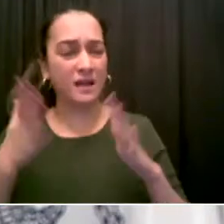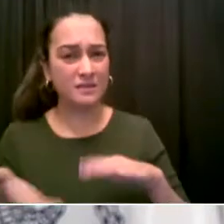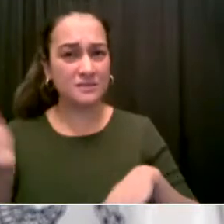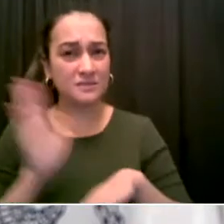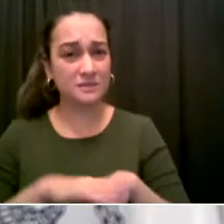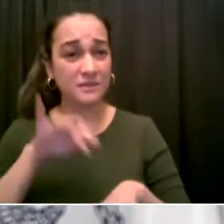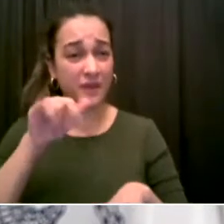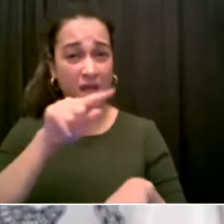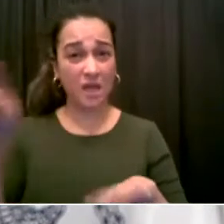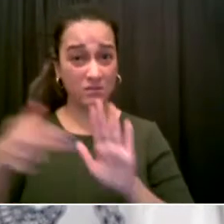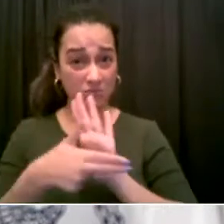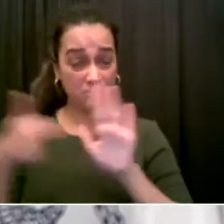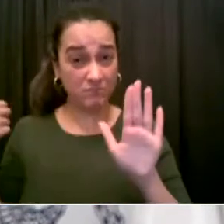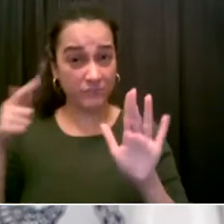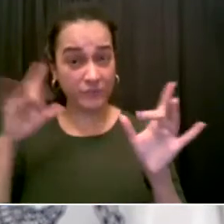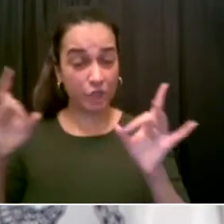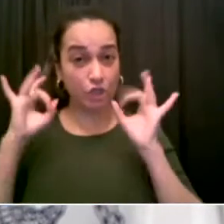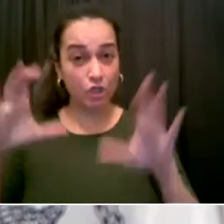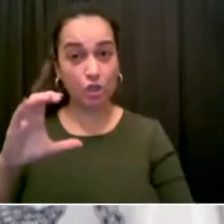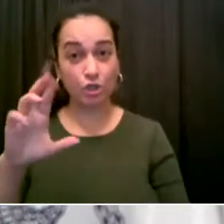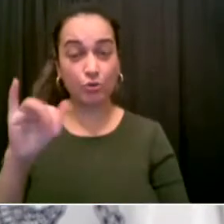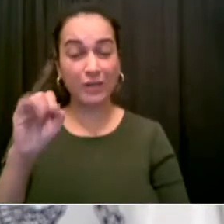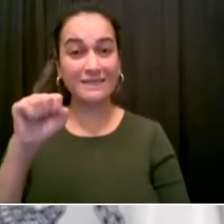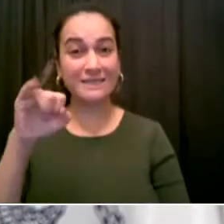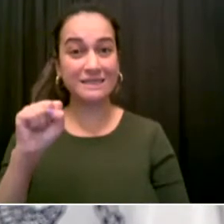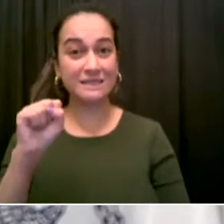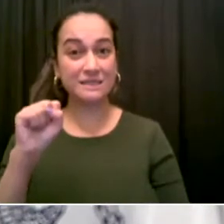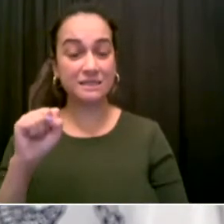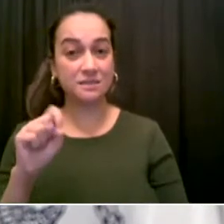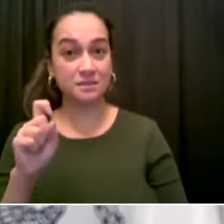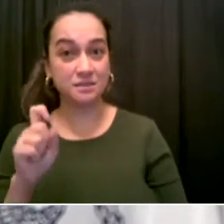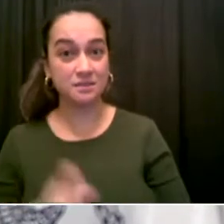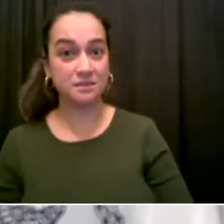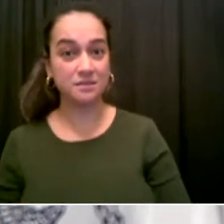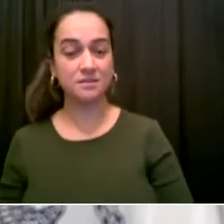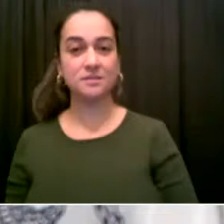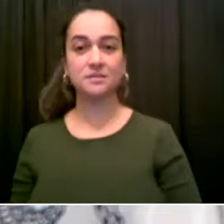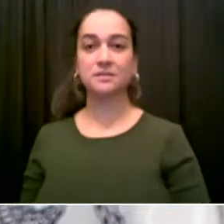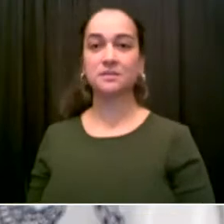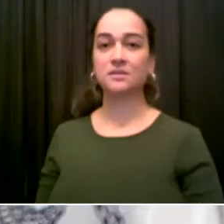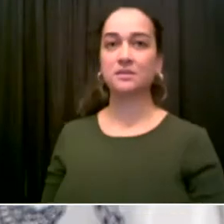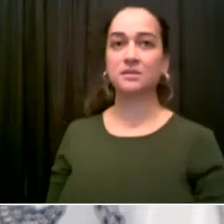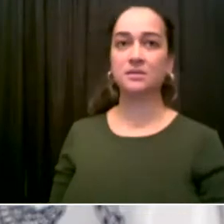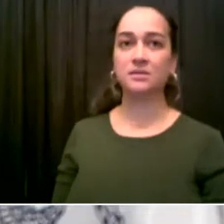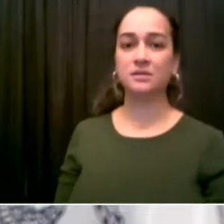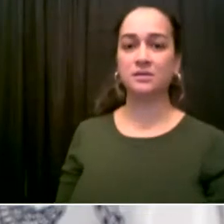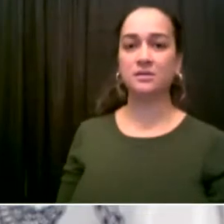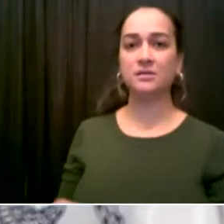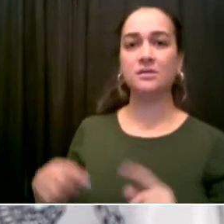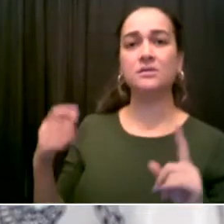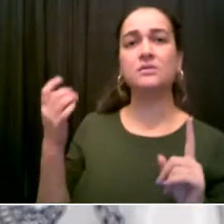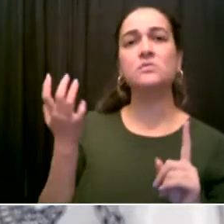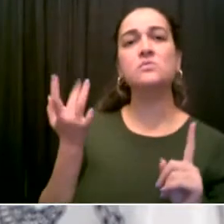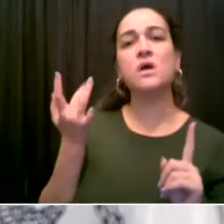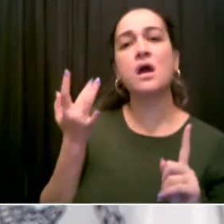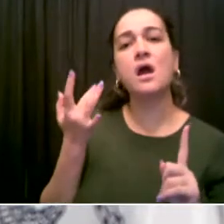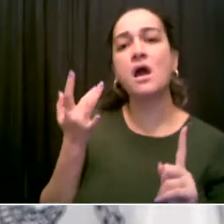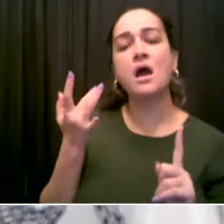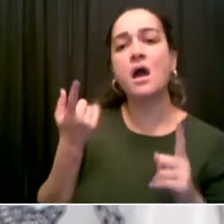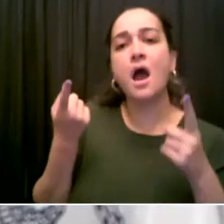HOW WOULD YOU DEFINE THAT WITH VIOLENCE UP YEAR- OVER-YEAR.